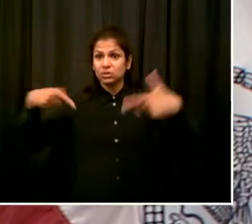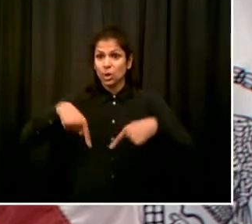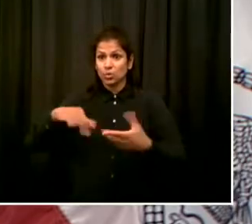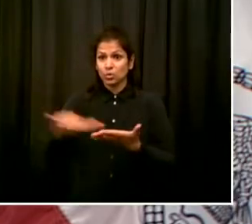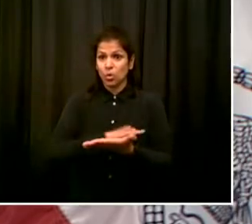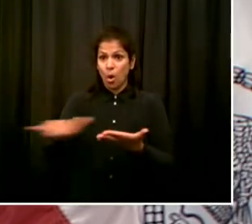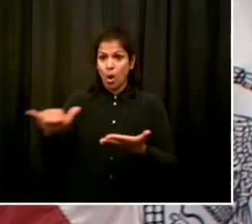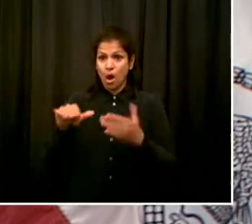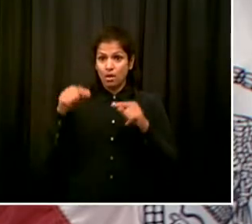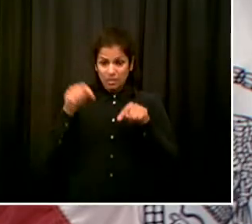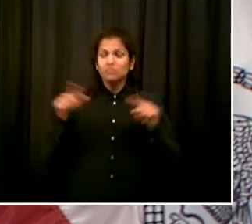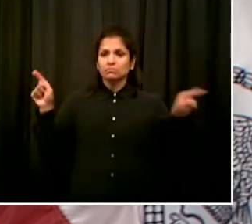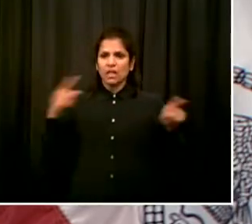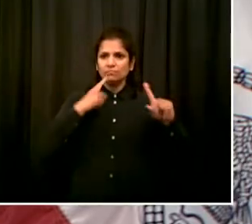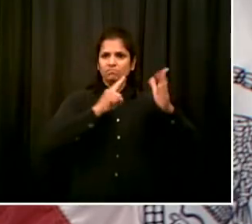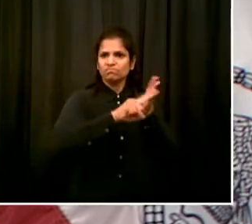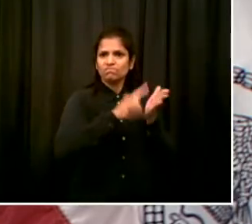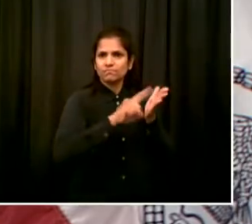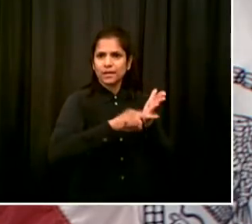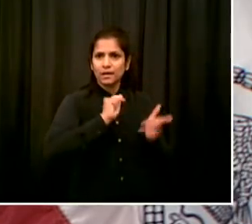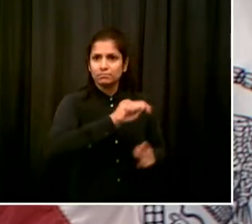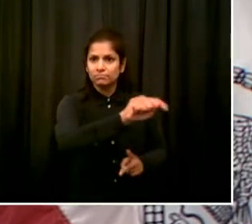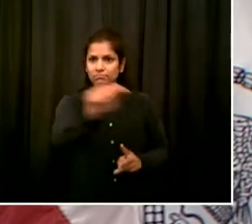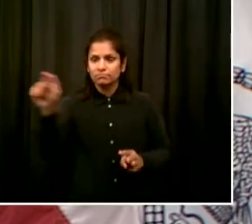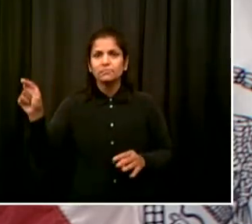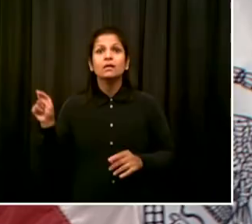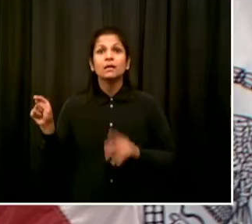PEOPLE THAT ARE ON THAT LIST AS T HEGOERVNR O